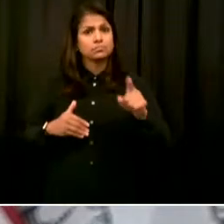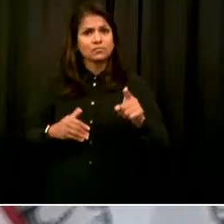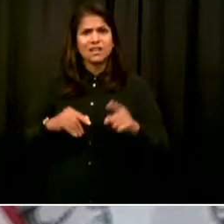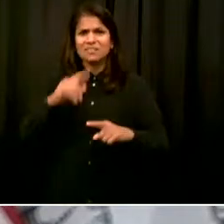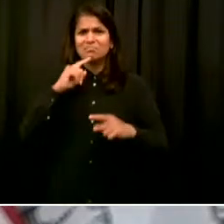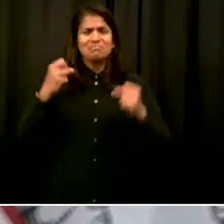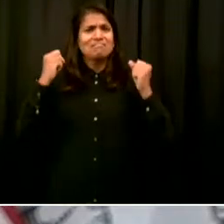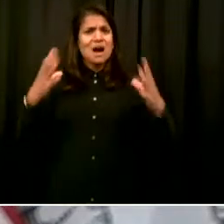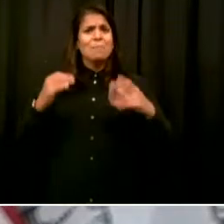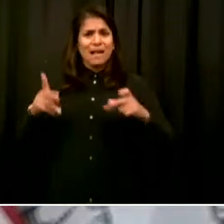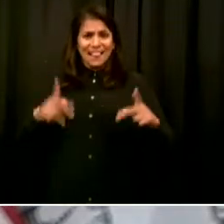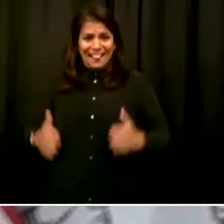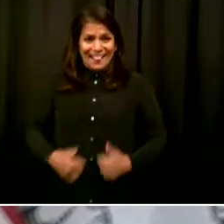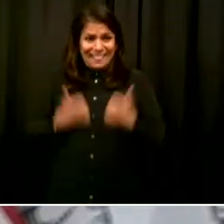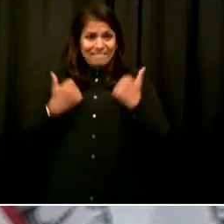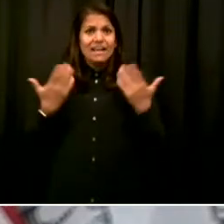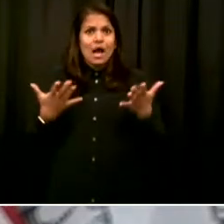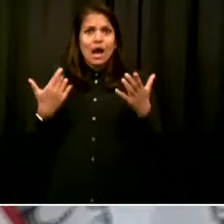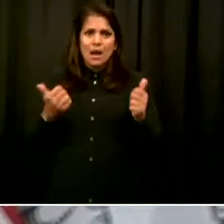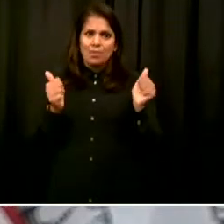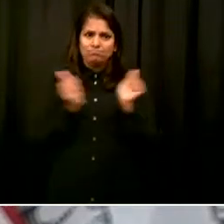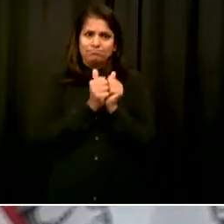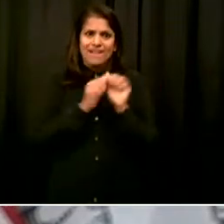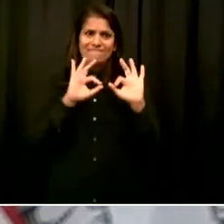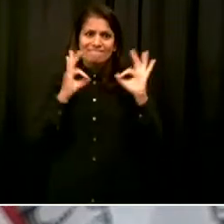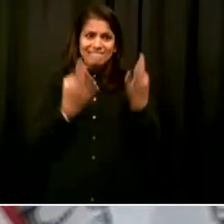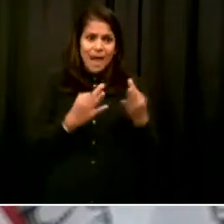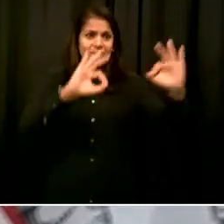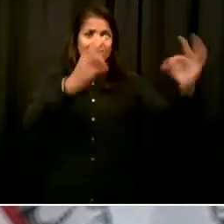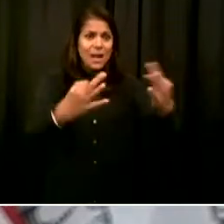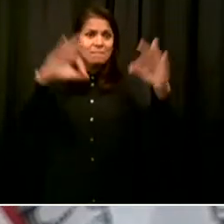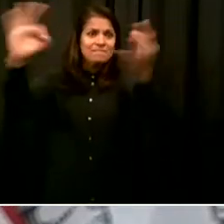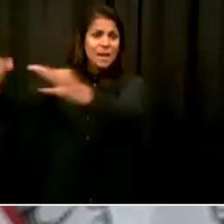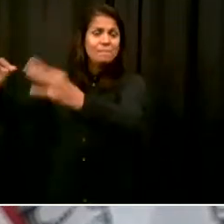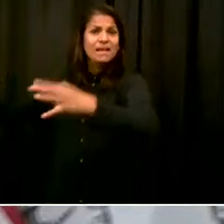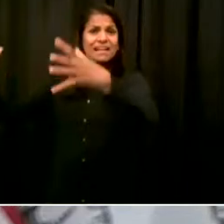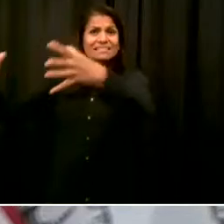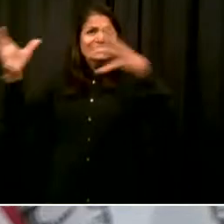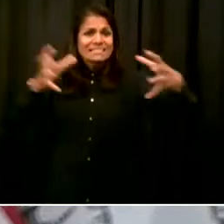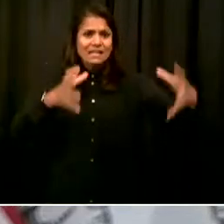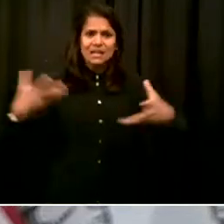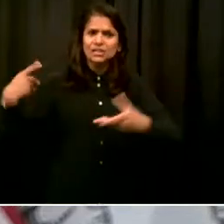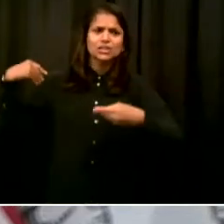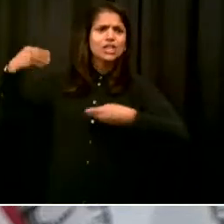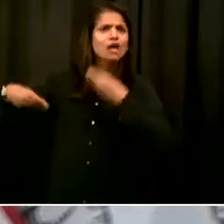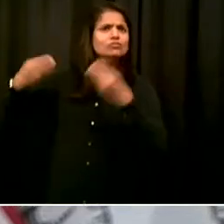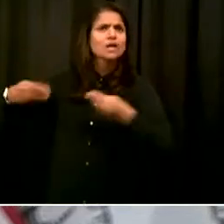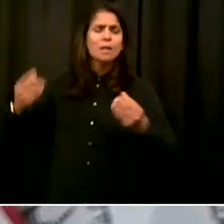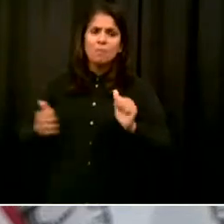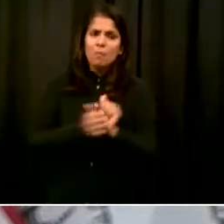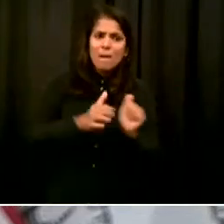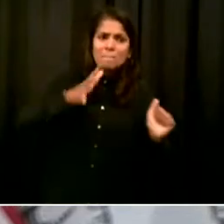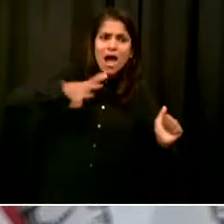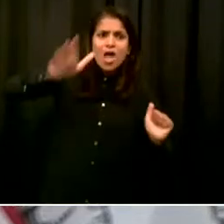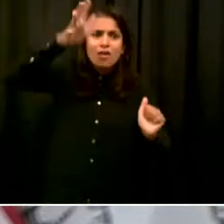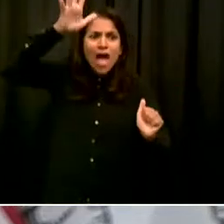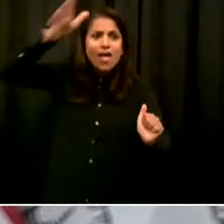IS A CHALLENGE ALL OVER NEW YORKRK CITY. WE ARE ONE E OF TH MOST DENSELY POPULATED CITIES